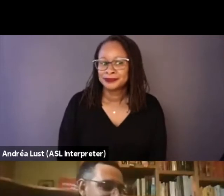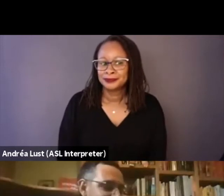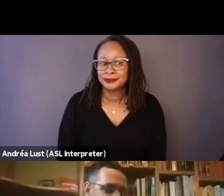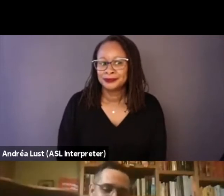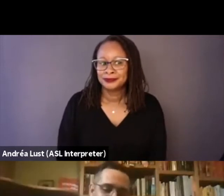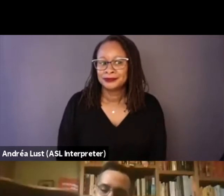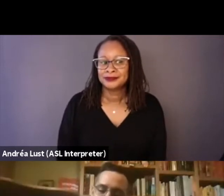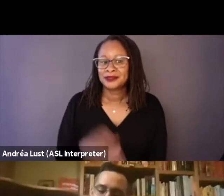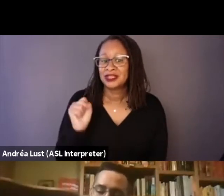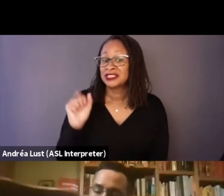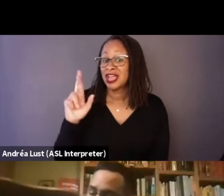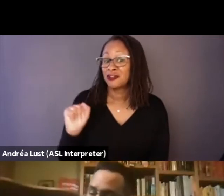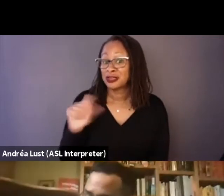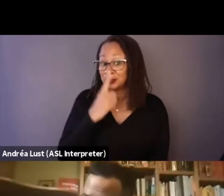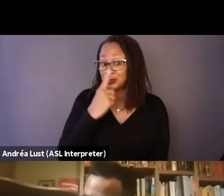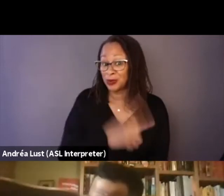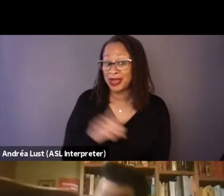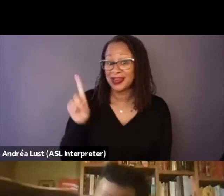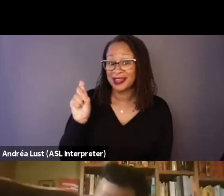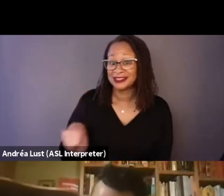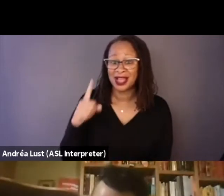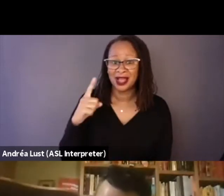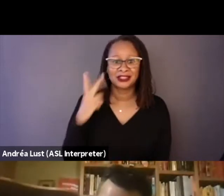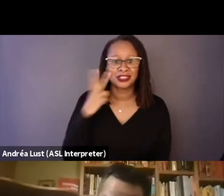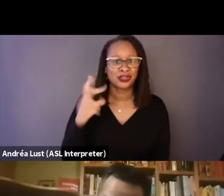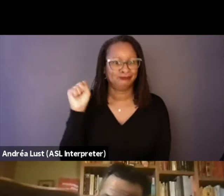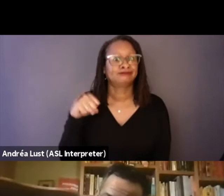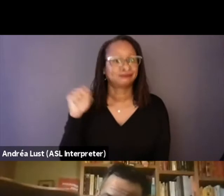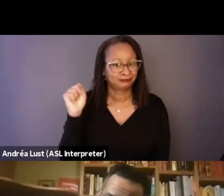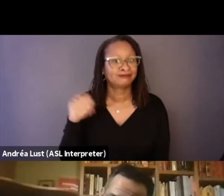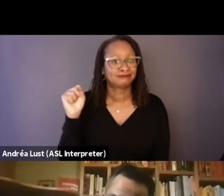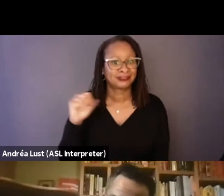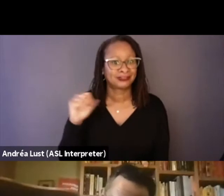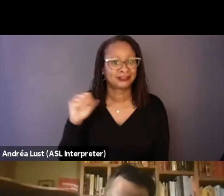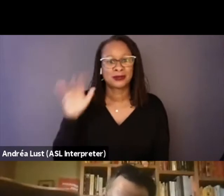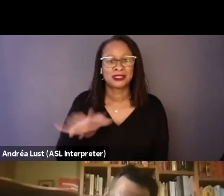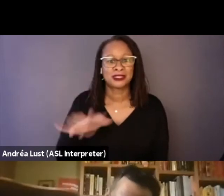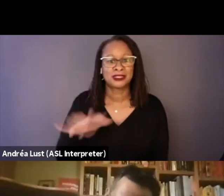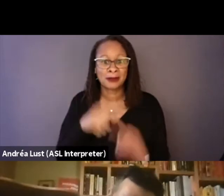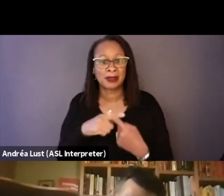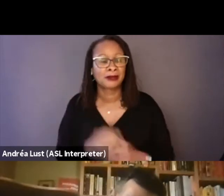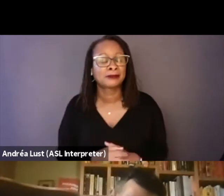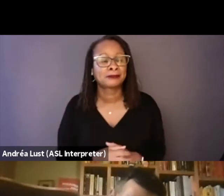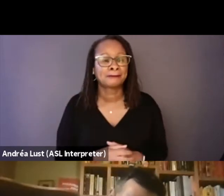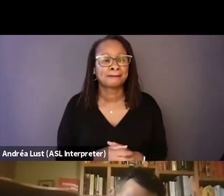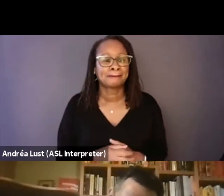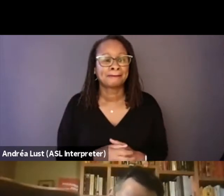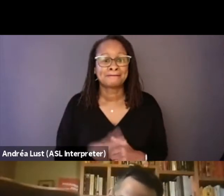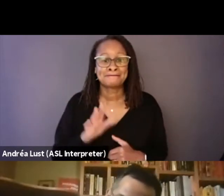Sarra can I ask you, 'cause I just saw you nodding your head when Jimmy was talking about your best laid plans,